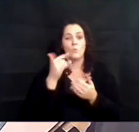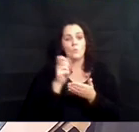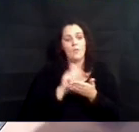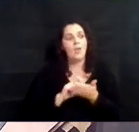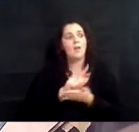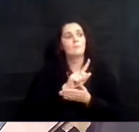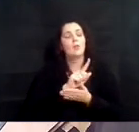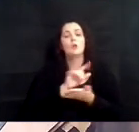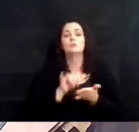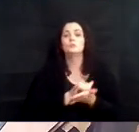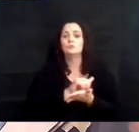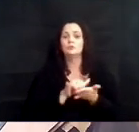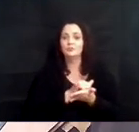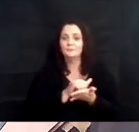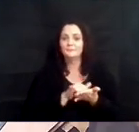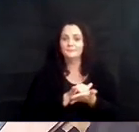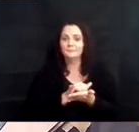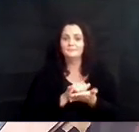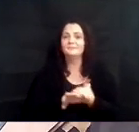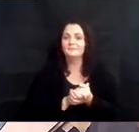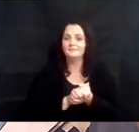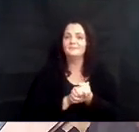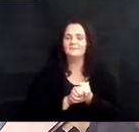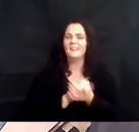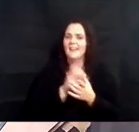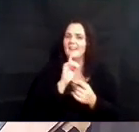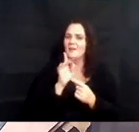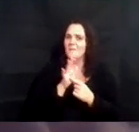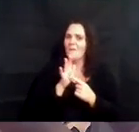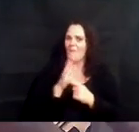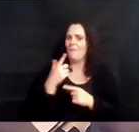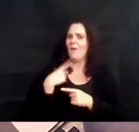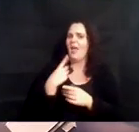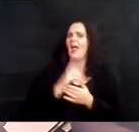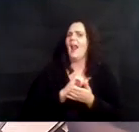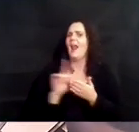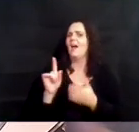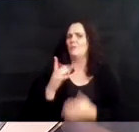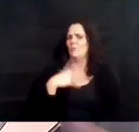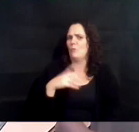so you can share it. That's gonna be important for us later because we want you all to share your motion drawings with us.